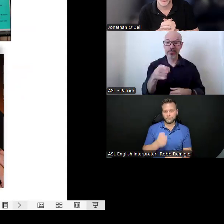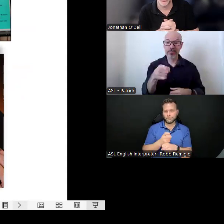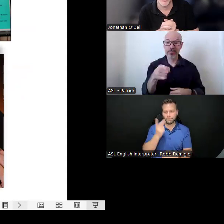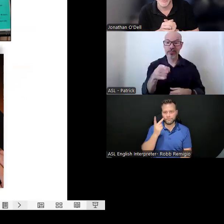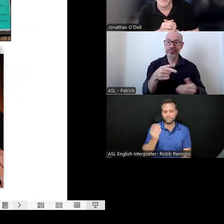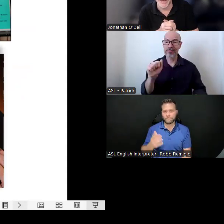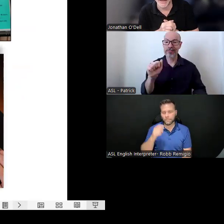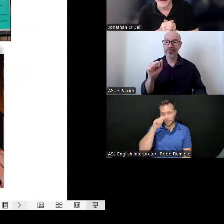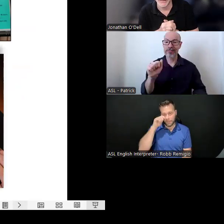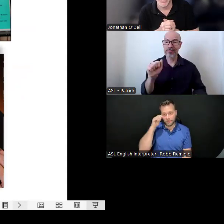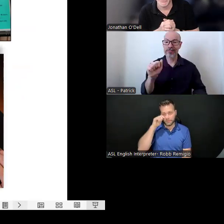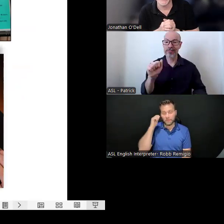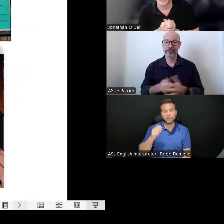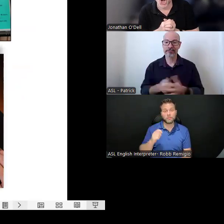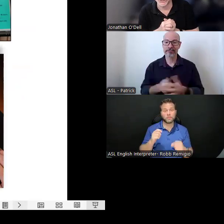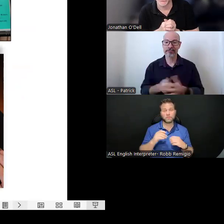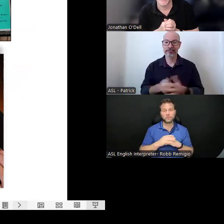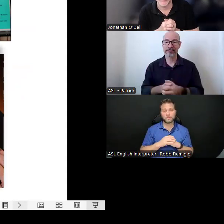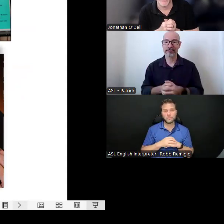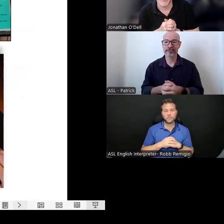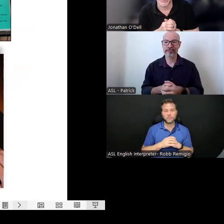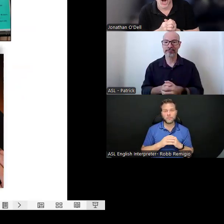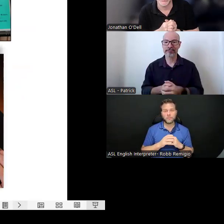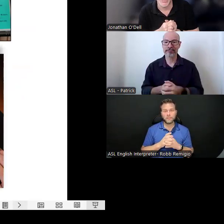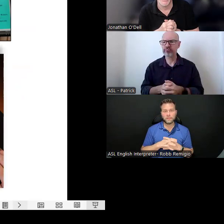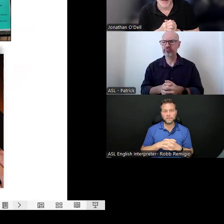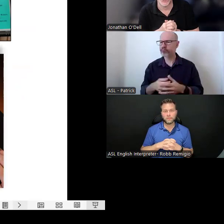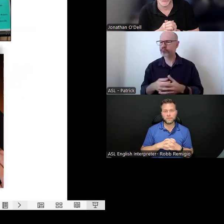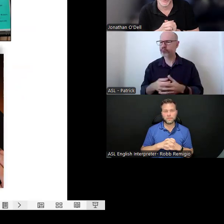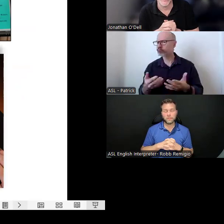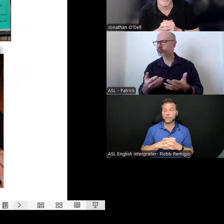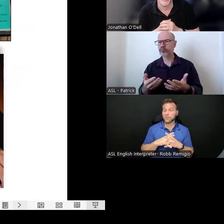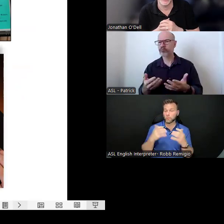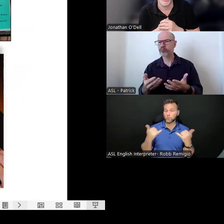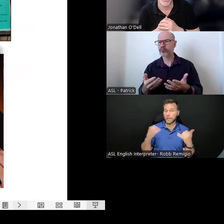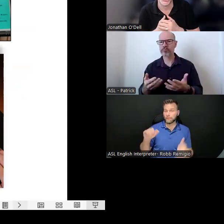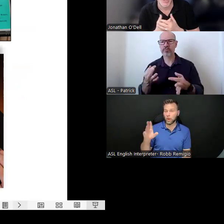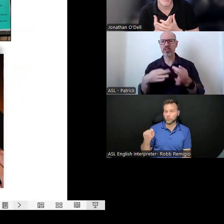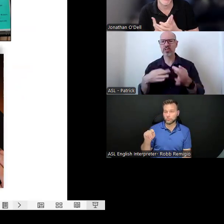What you need to provide is for what you see today is CART CART captioning services.